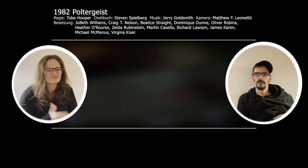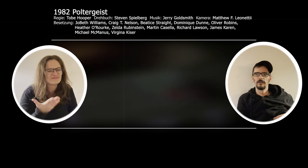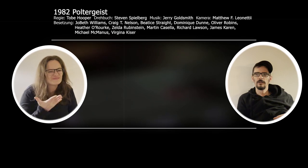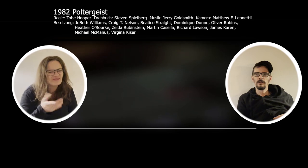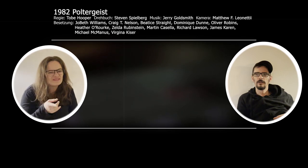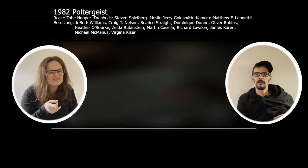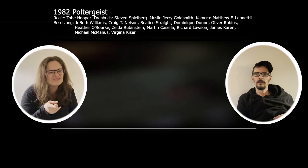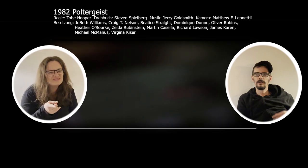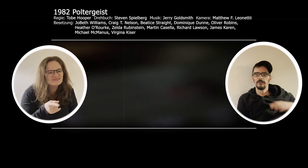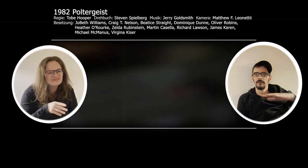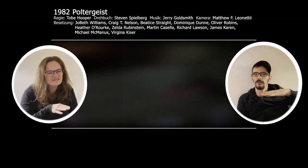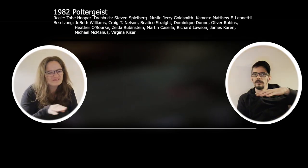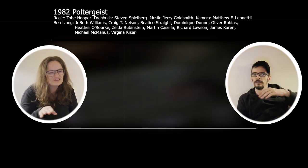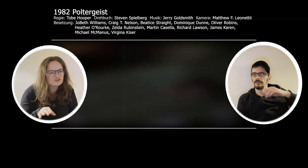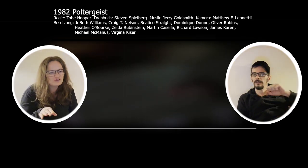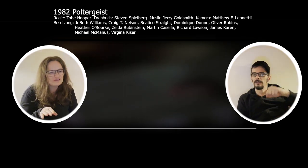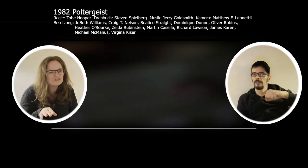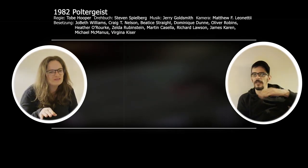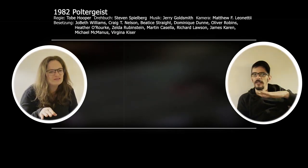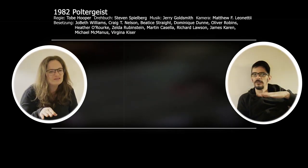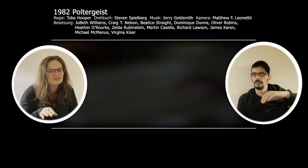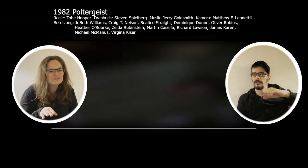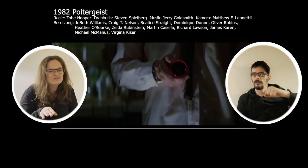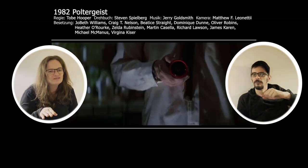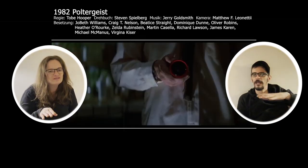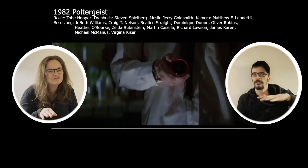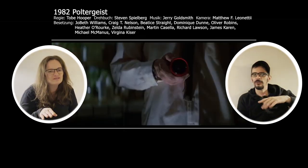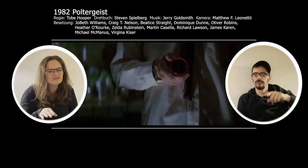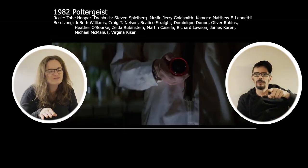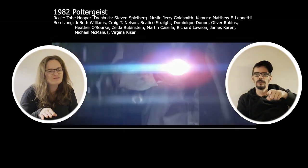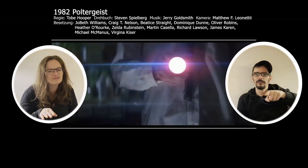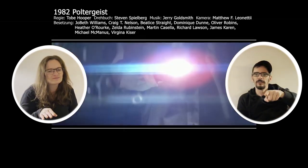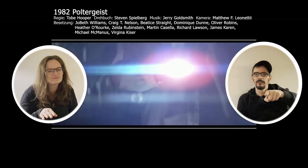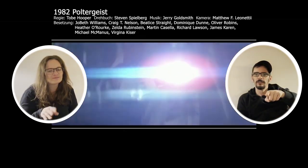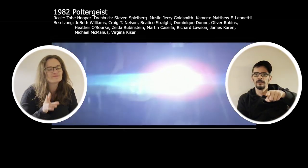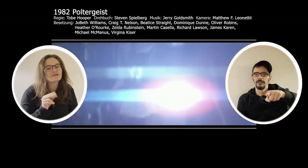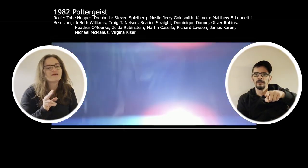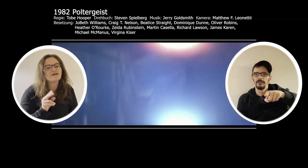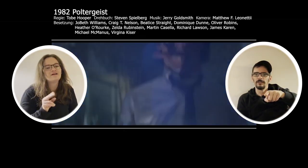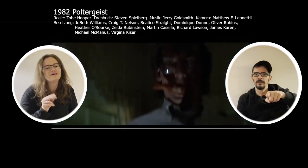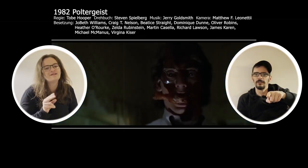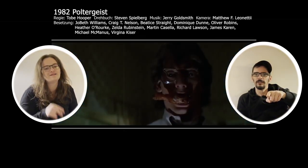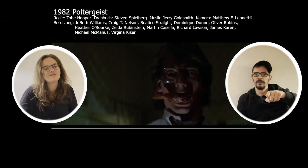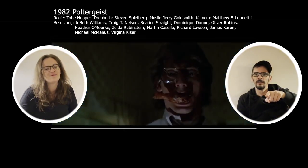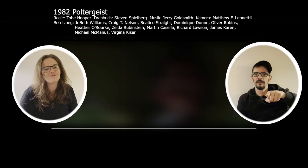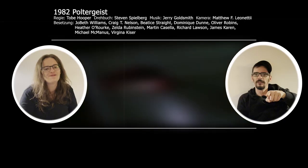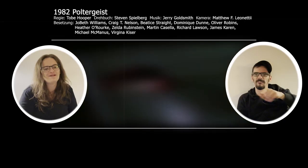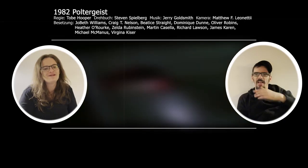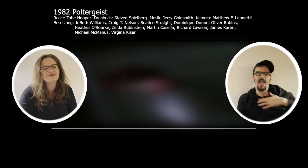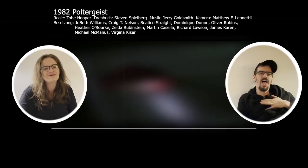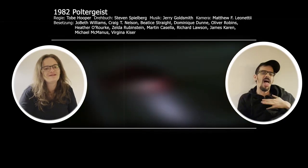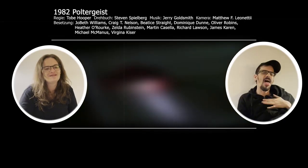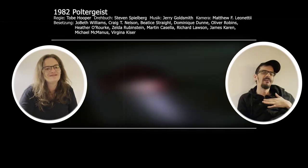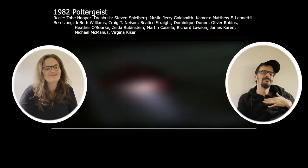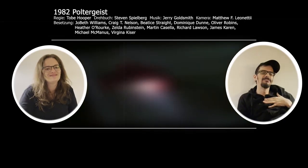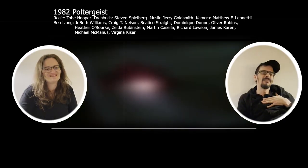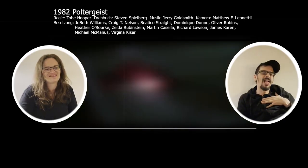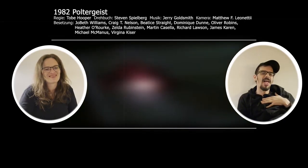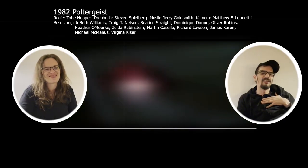What is that? The slowly creeping steak. Oh right. Oh, that's horrible.